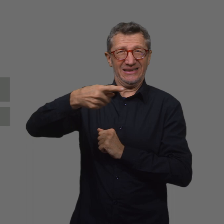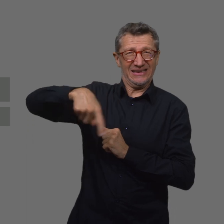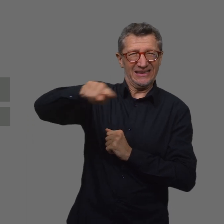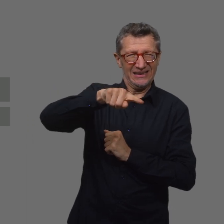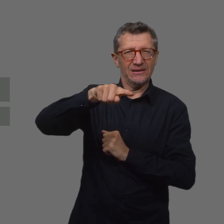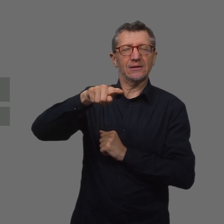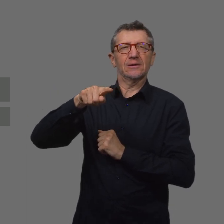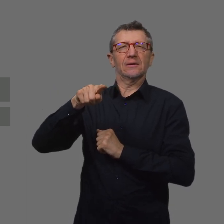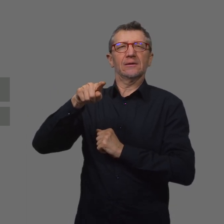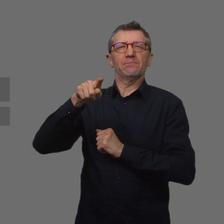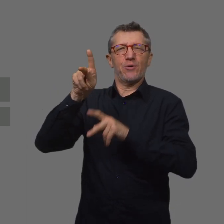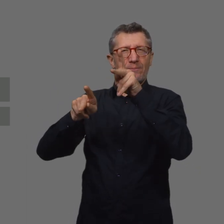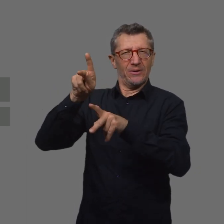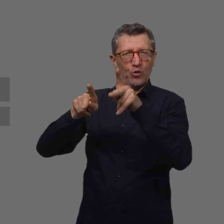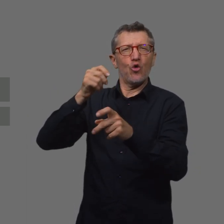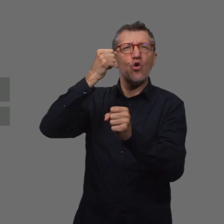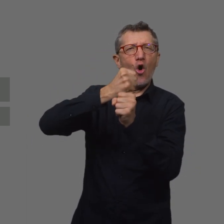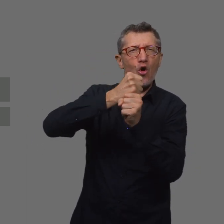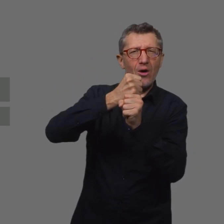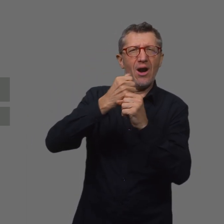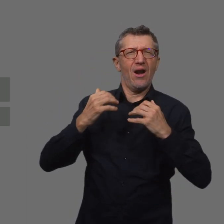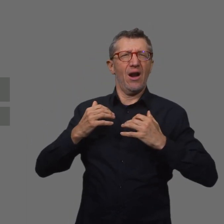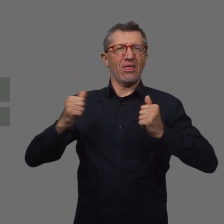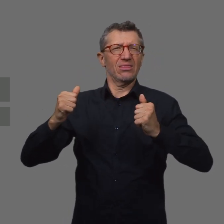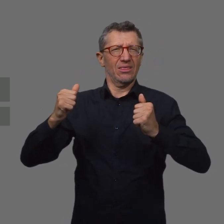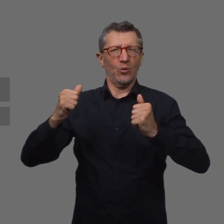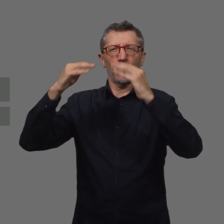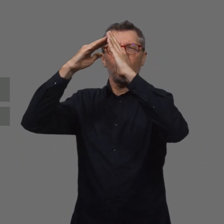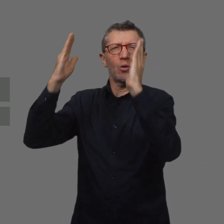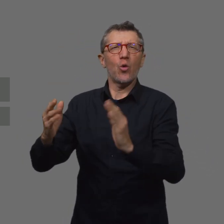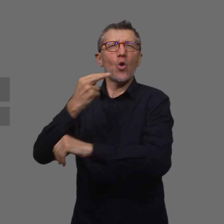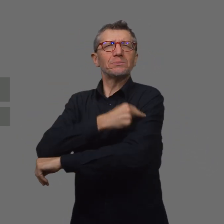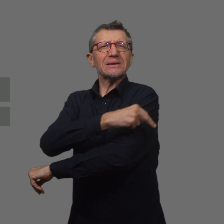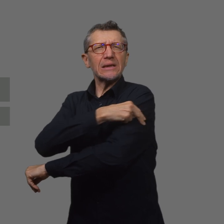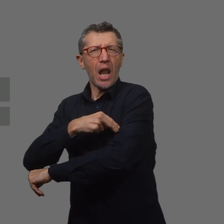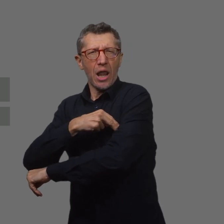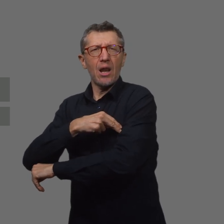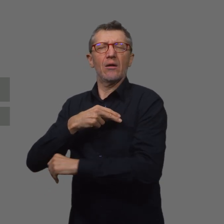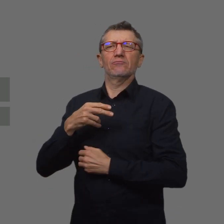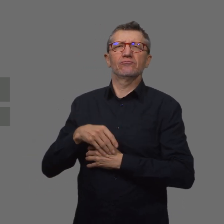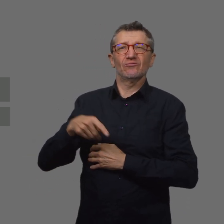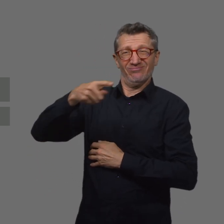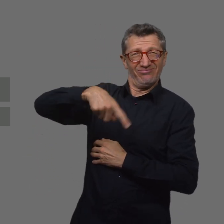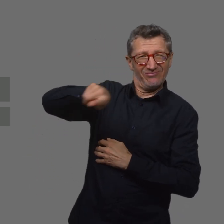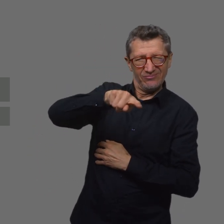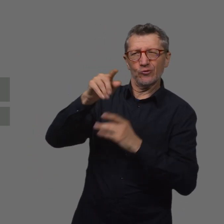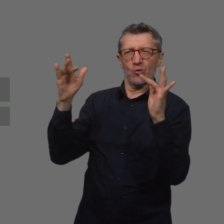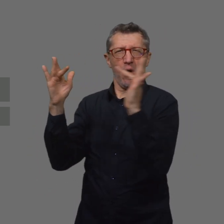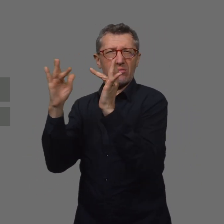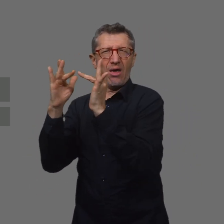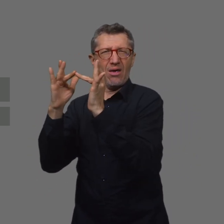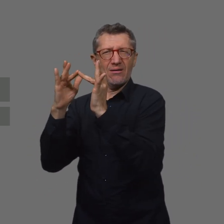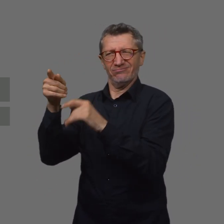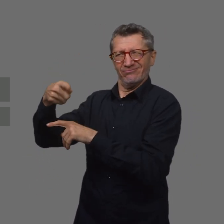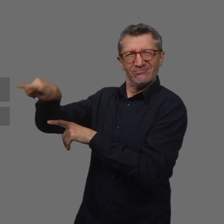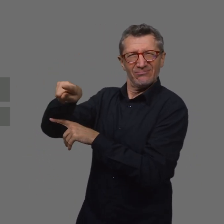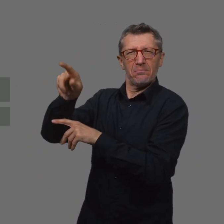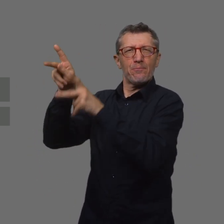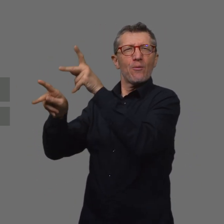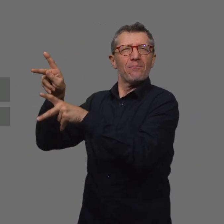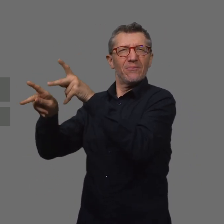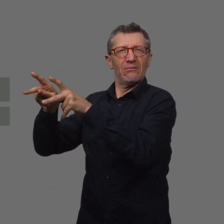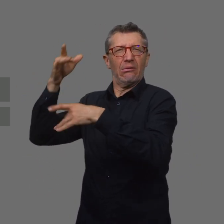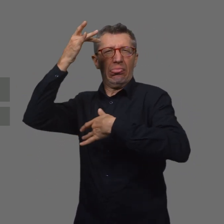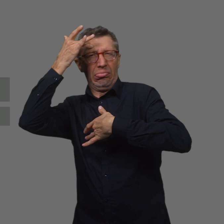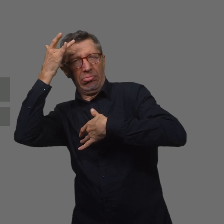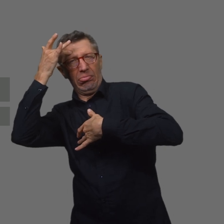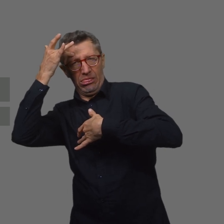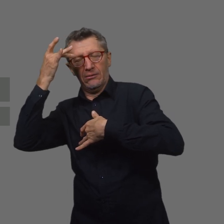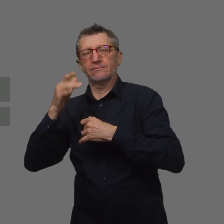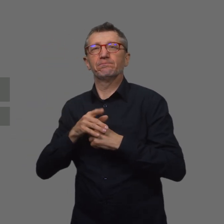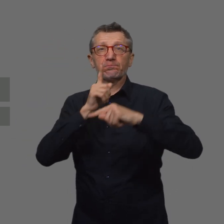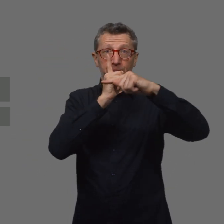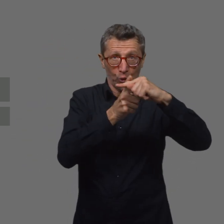Target group 2: Healthcare workers with patient contact/people caring for